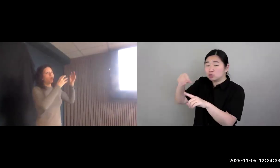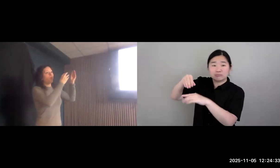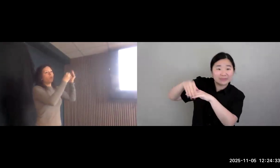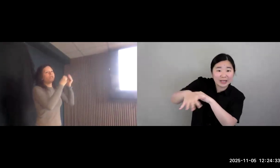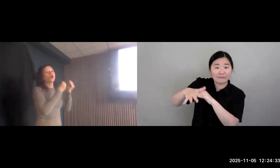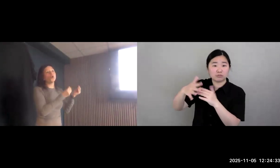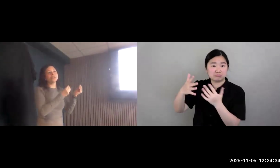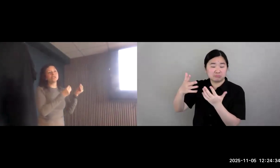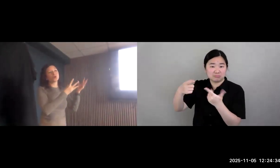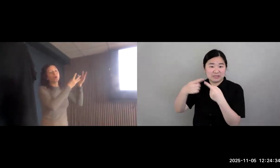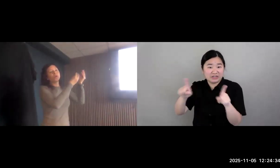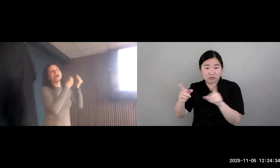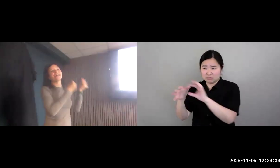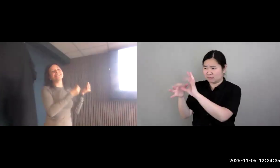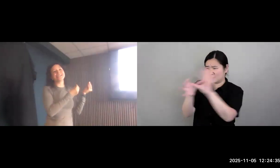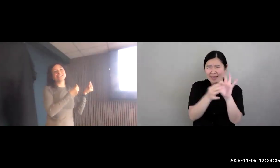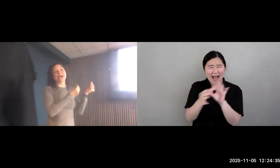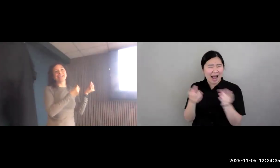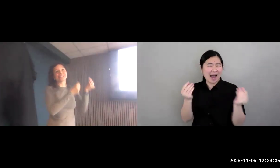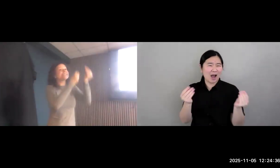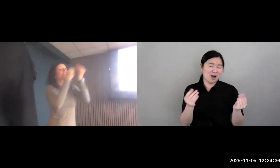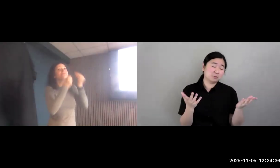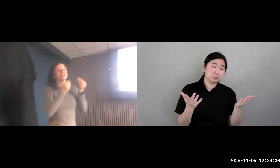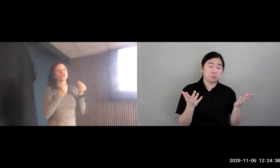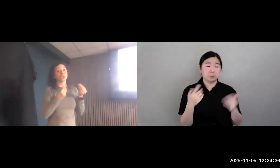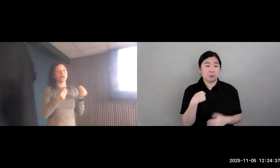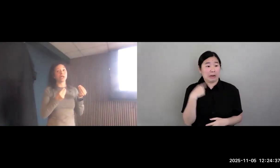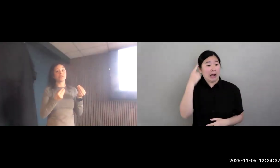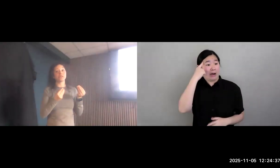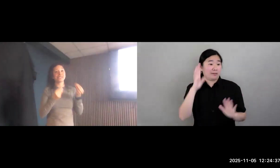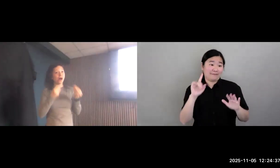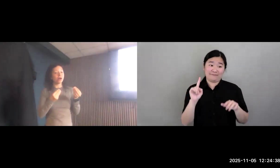what we coded, or what we annotated as less conventionalized